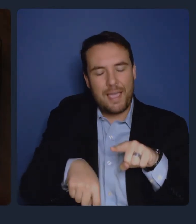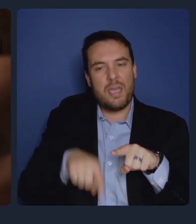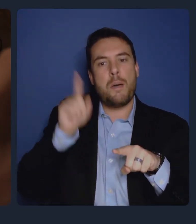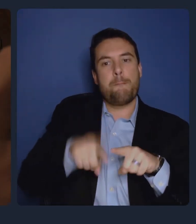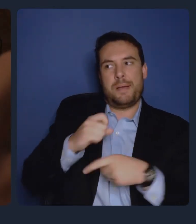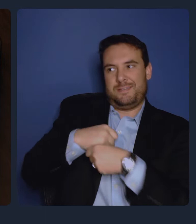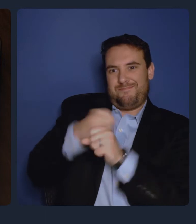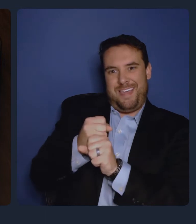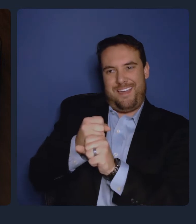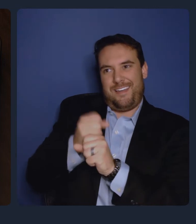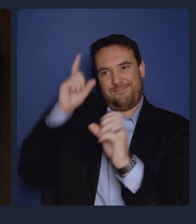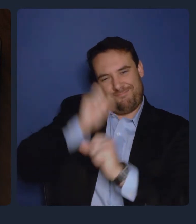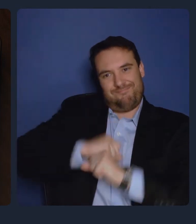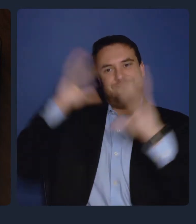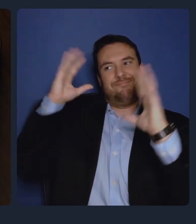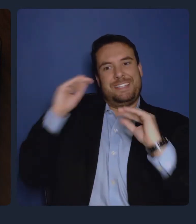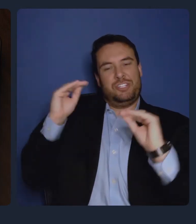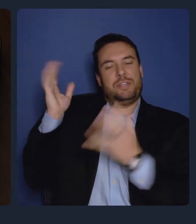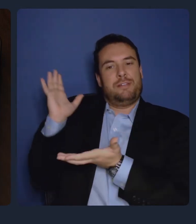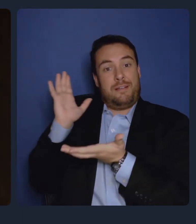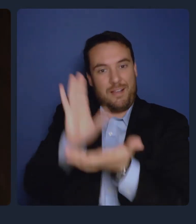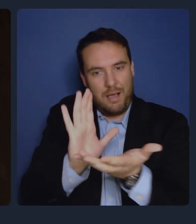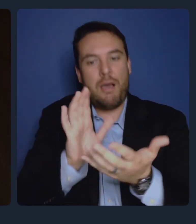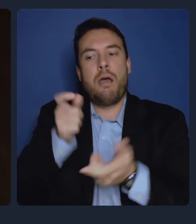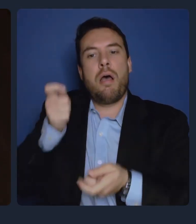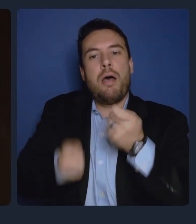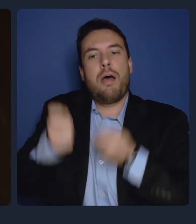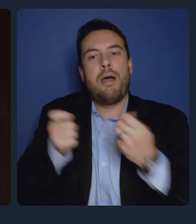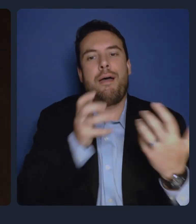We need to create flexible solutions that allow people to customize and personalize